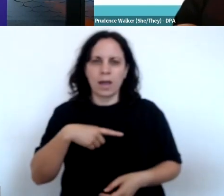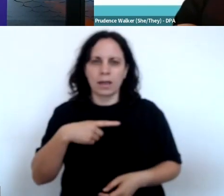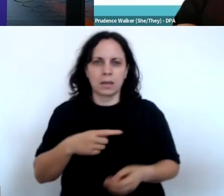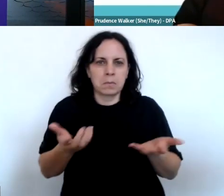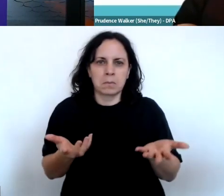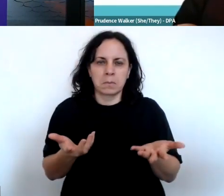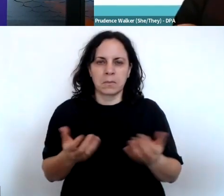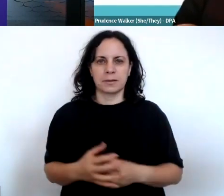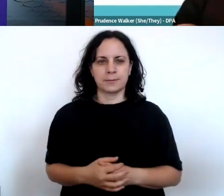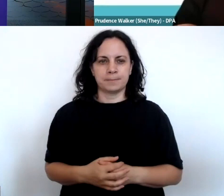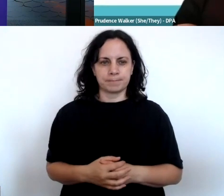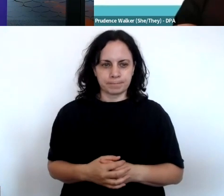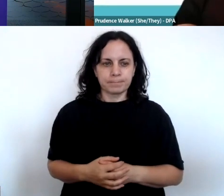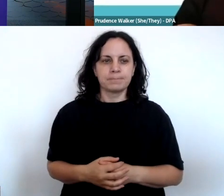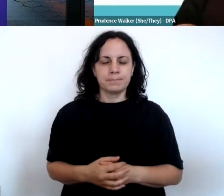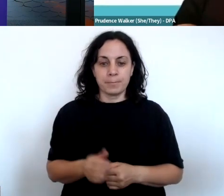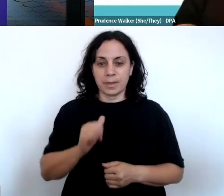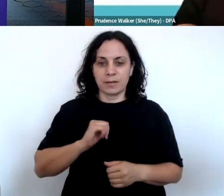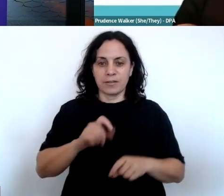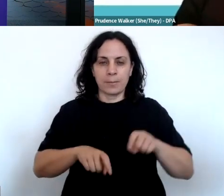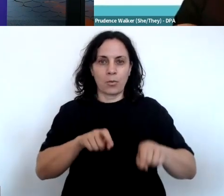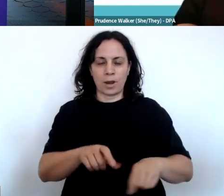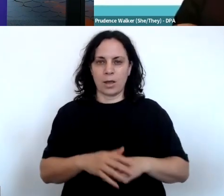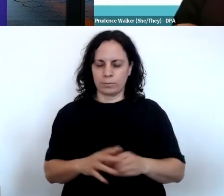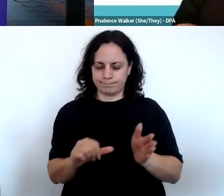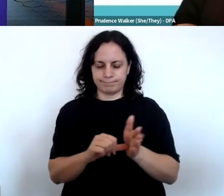without understanding the type of services,